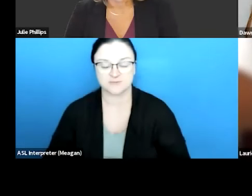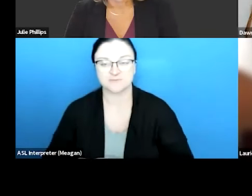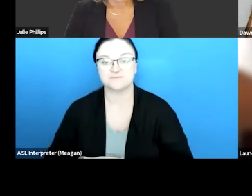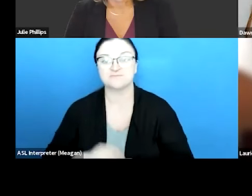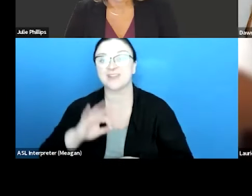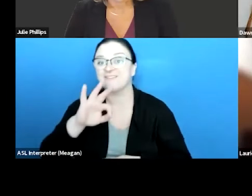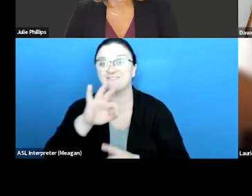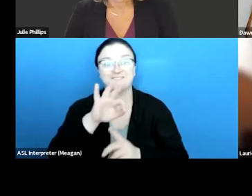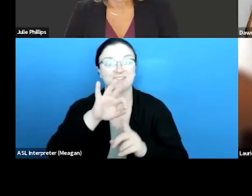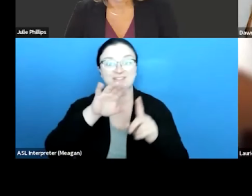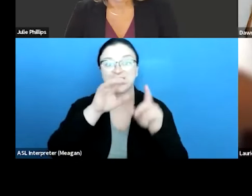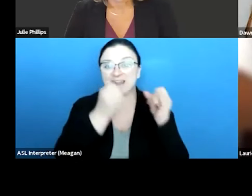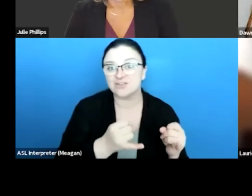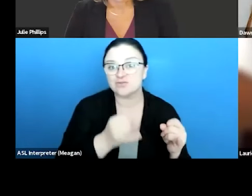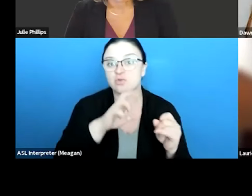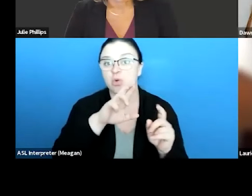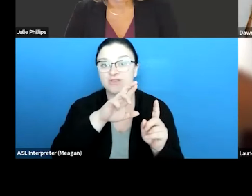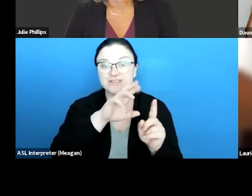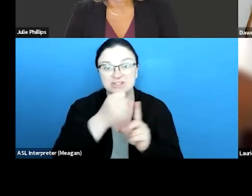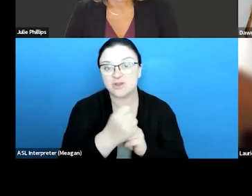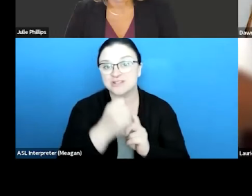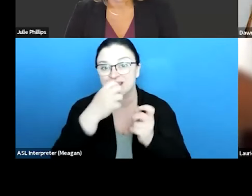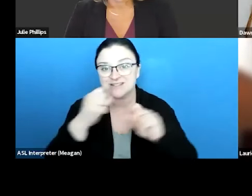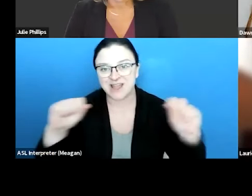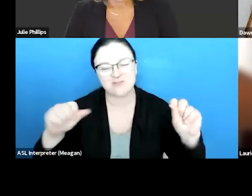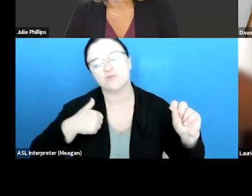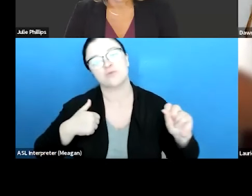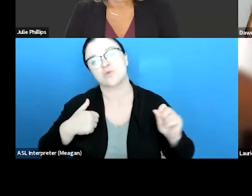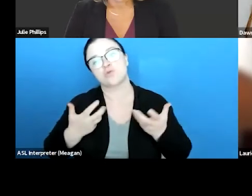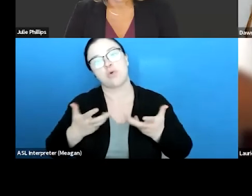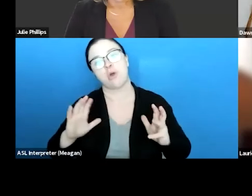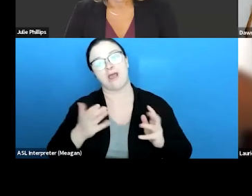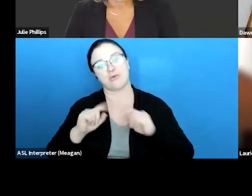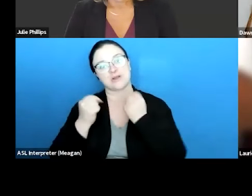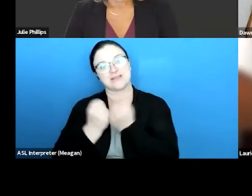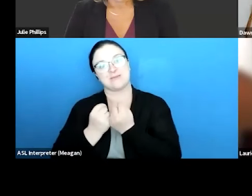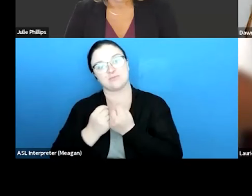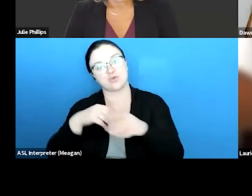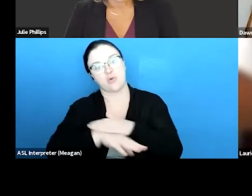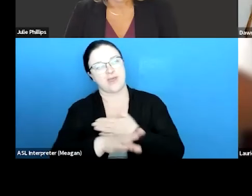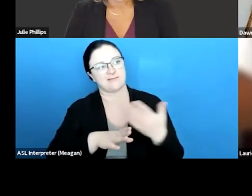we don't want our mobile teams going in against the advice of law enforcement